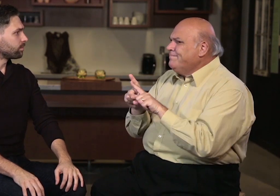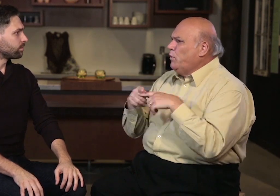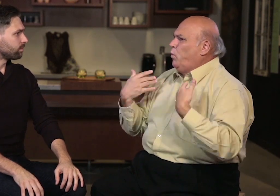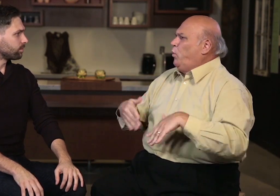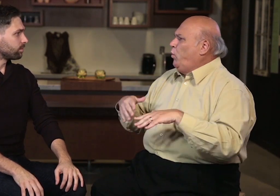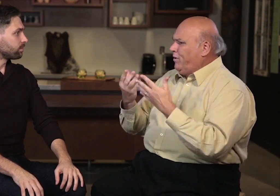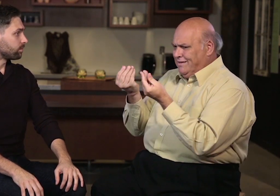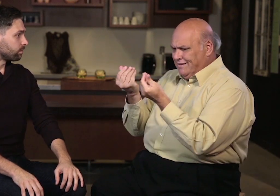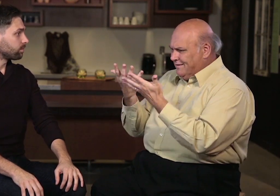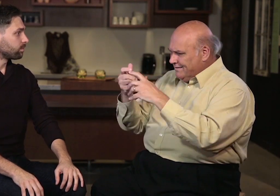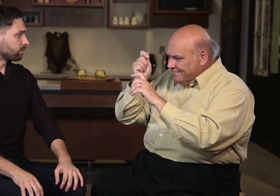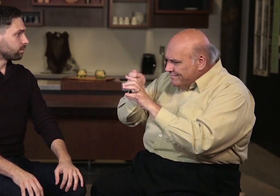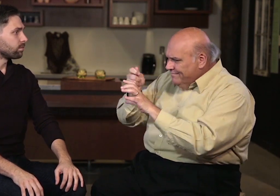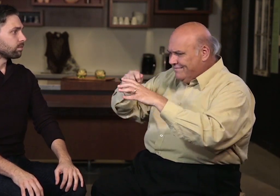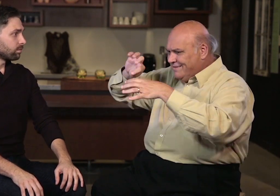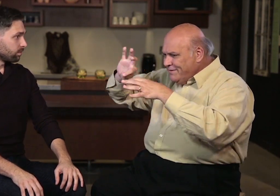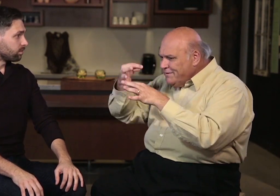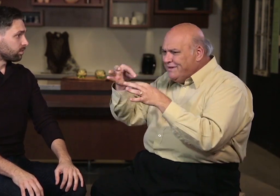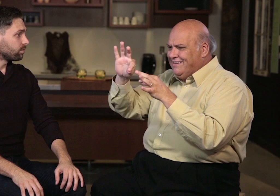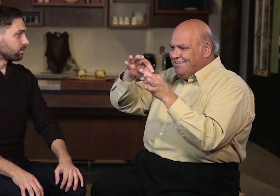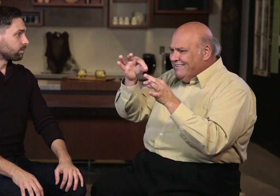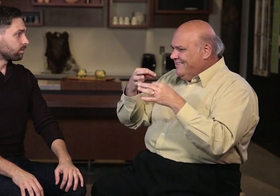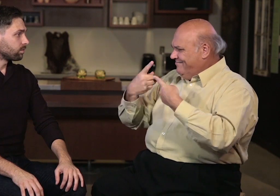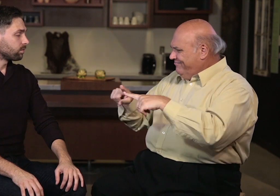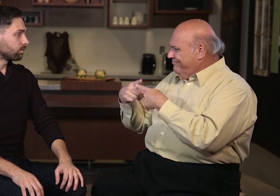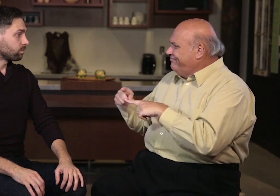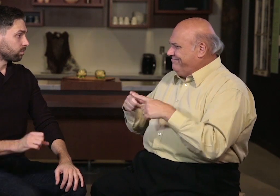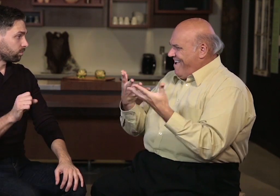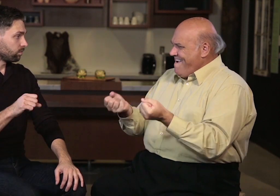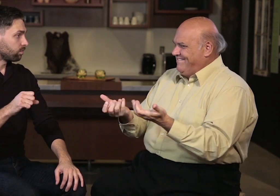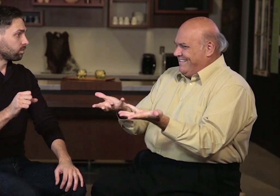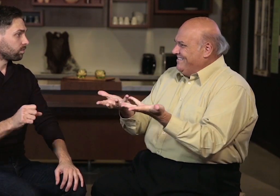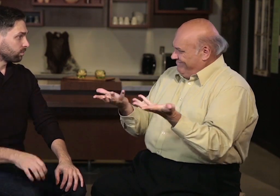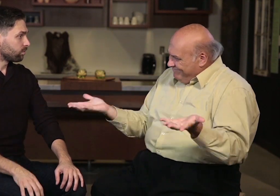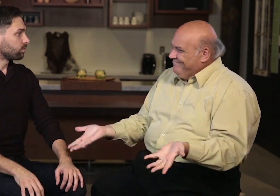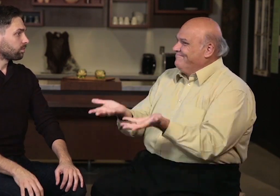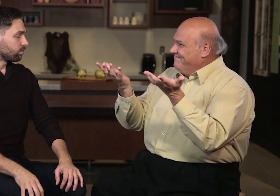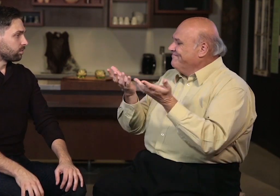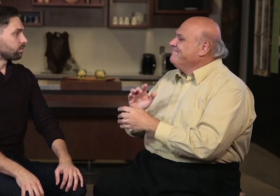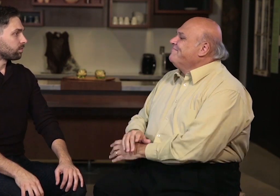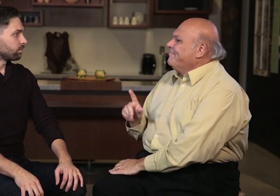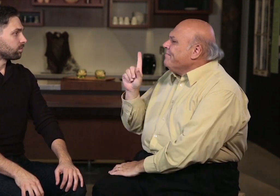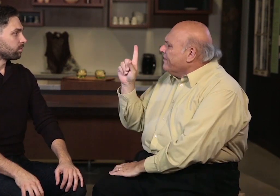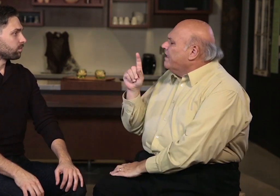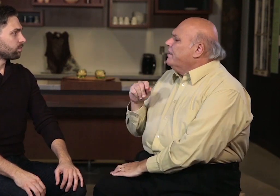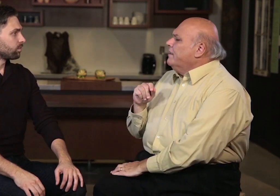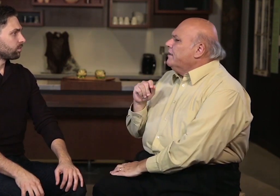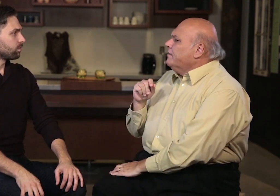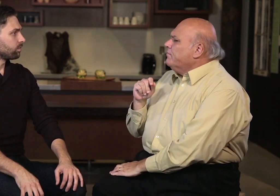could use their skills, whether it is carpentry or sewing or whatever to promote their own